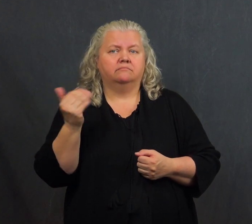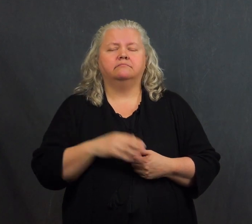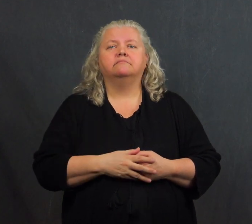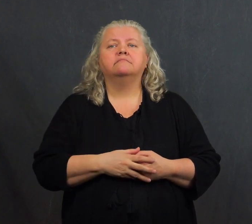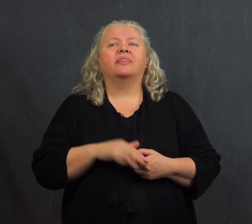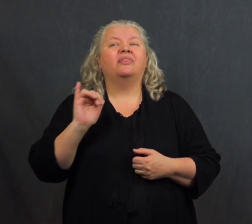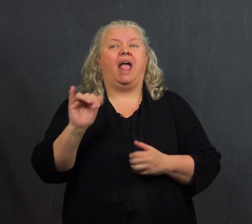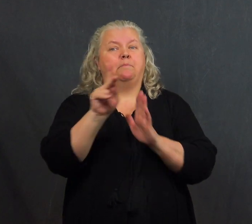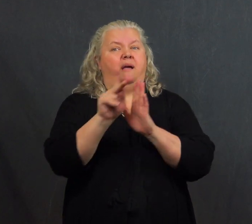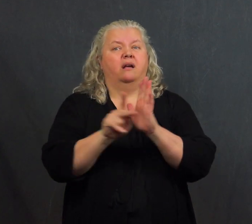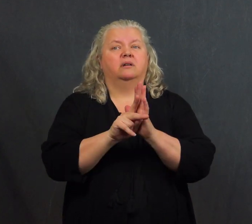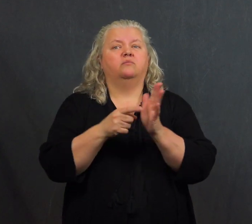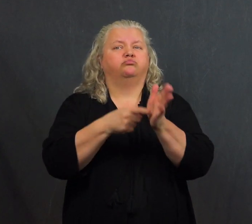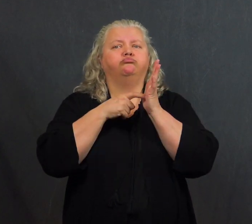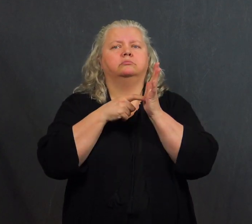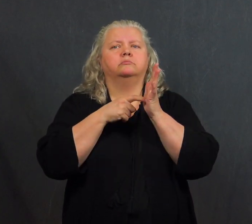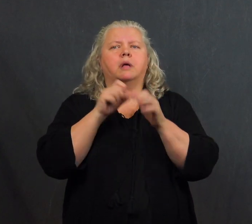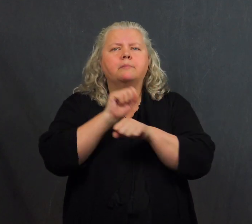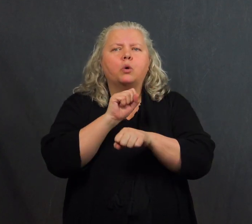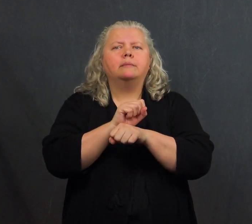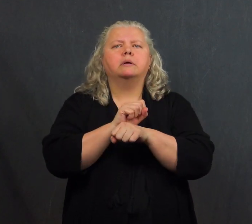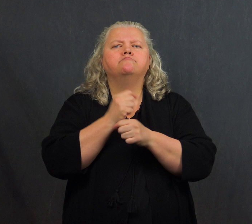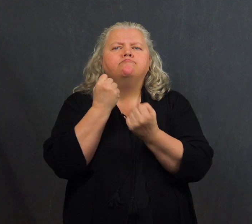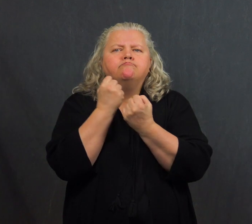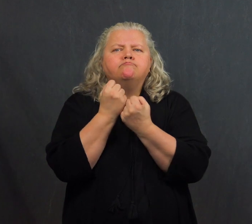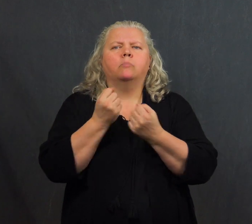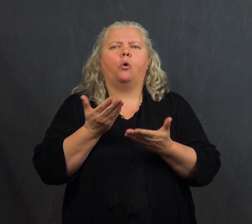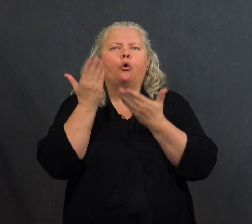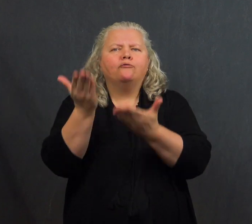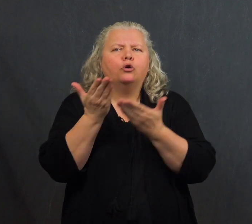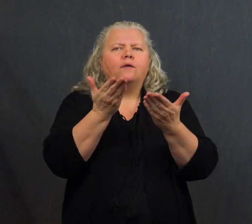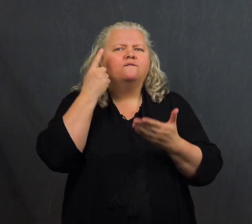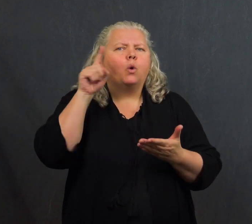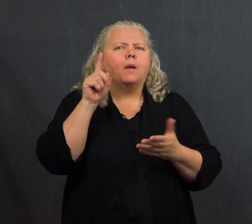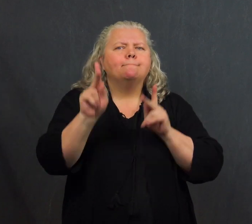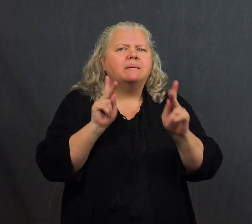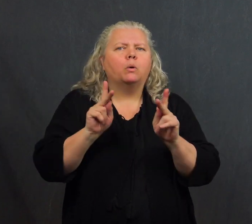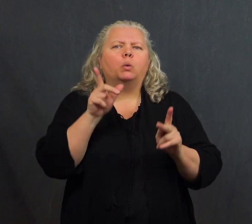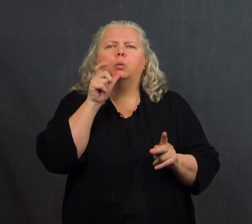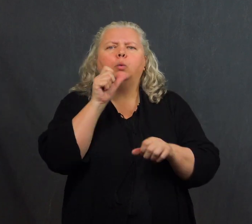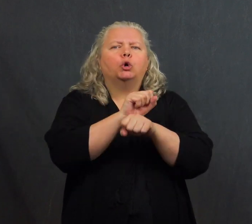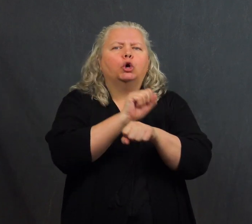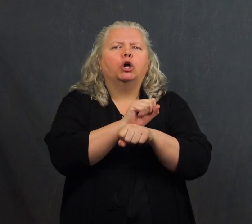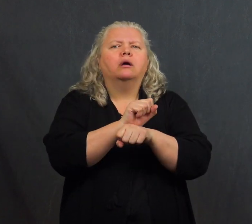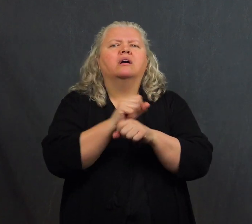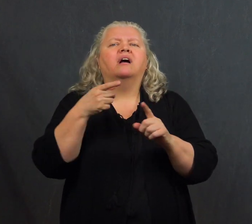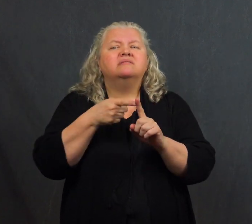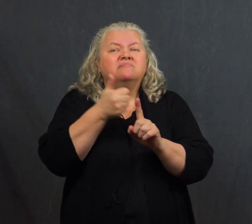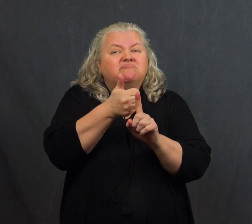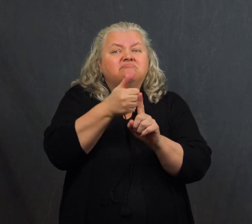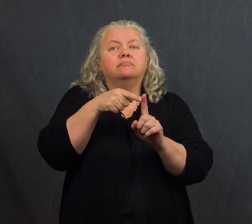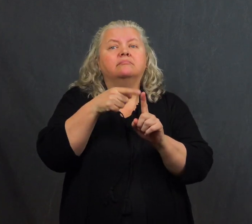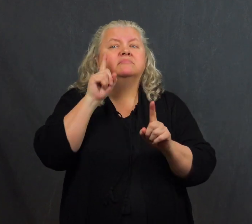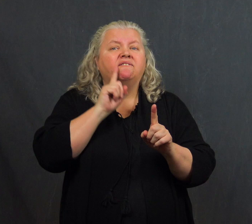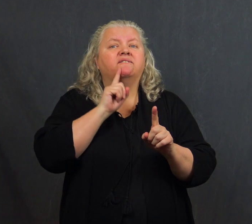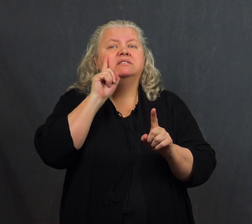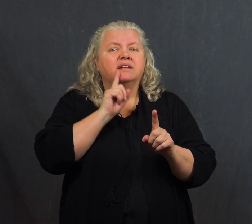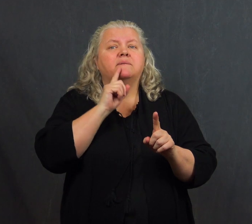a policy that requires employment supports be offered to workers who are Deaf, DeafBlind, and Hard of Hearing